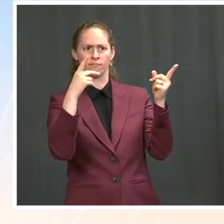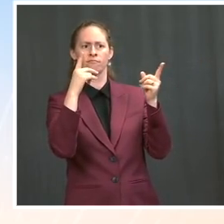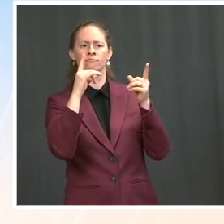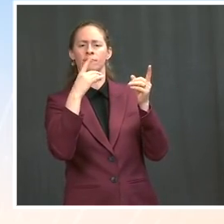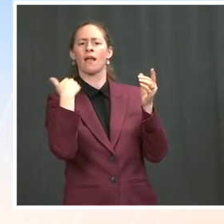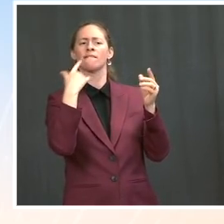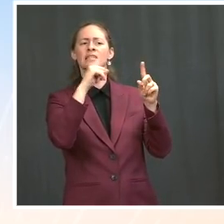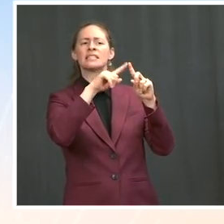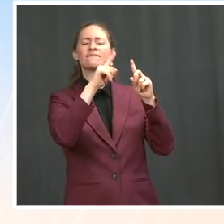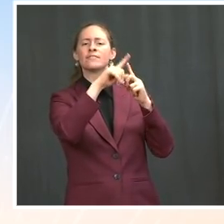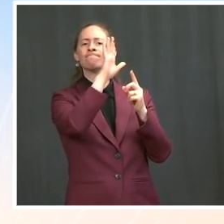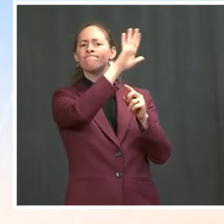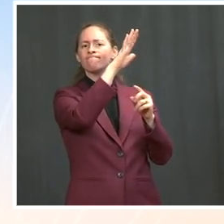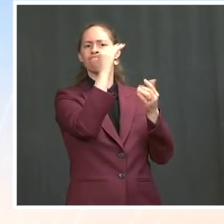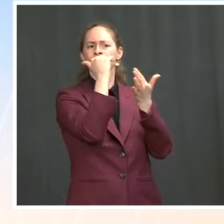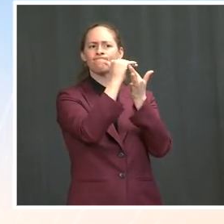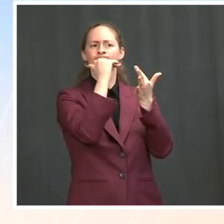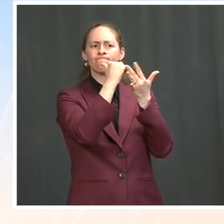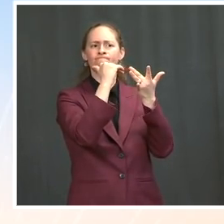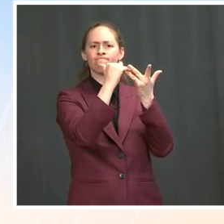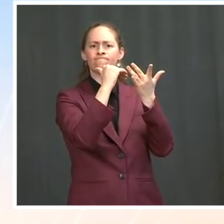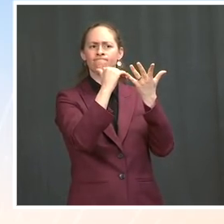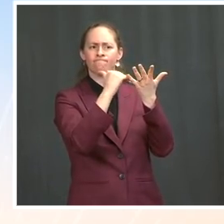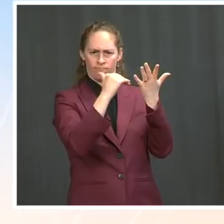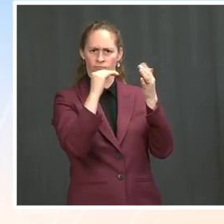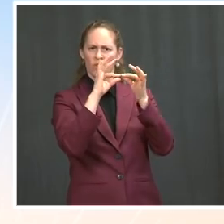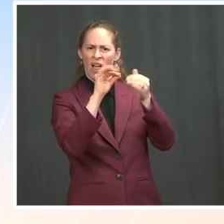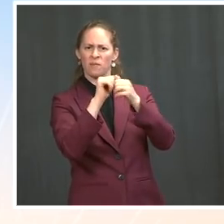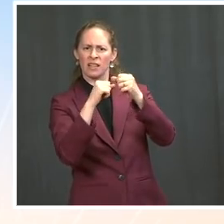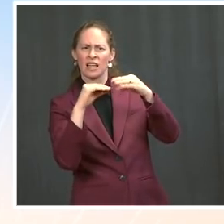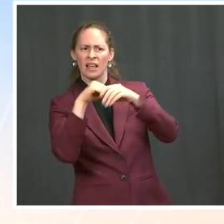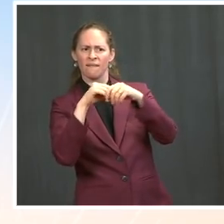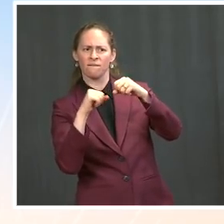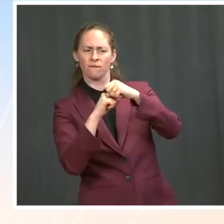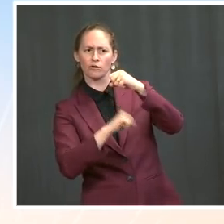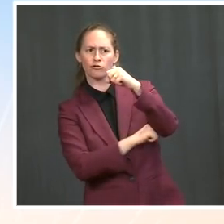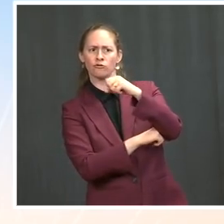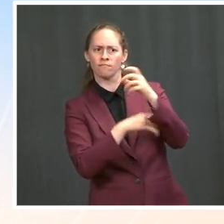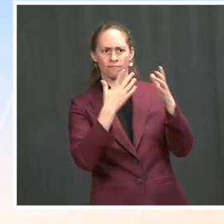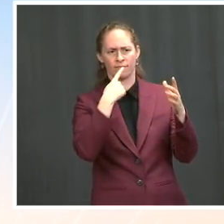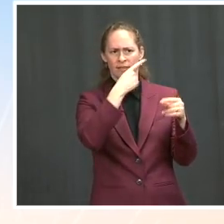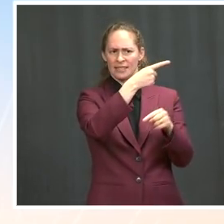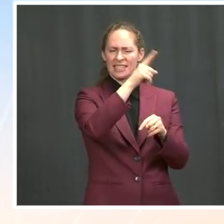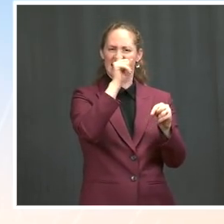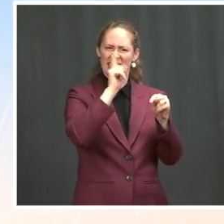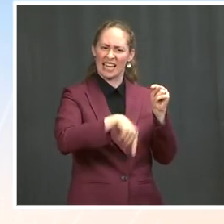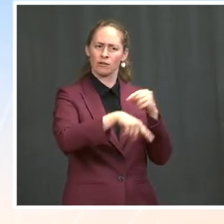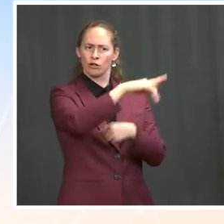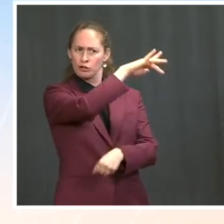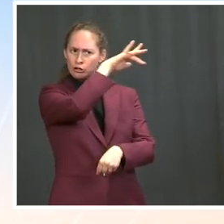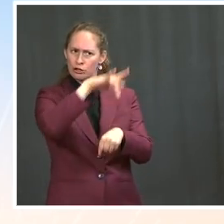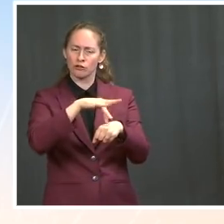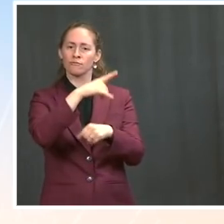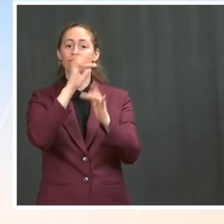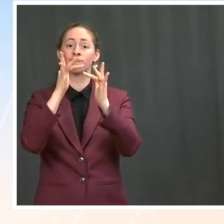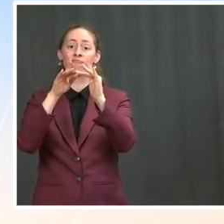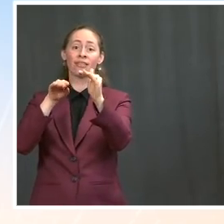that's considered off-limits to cyberattacks. How did that idea come about? And why not tell Putin